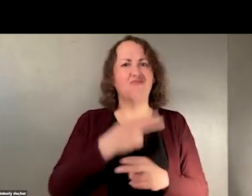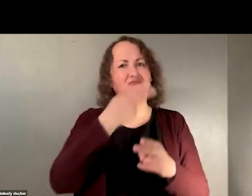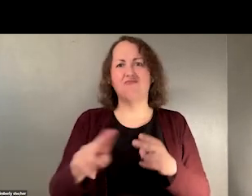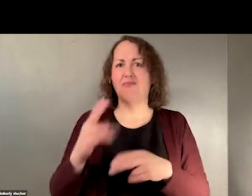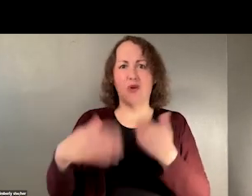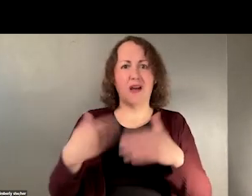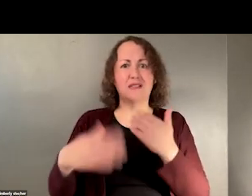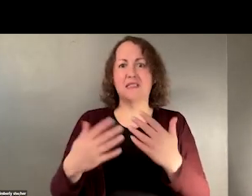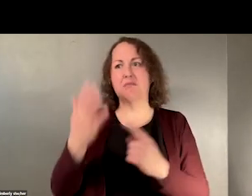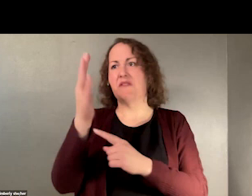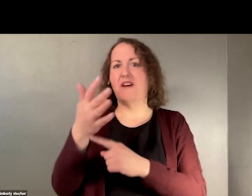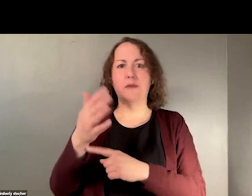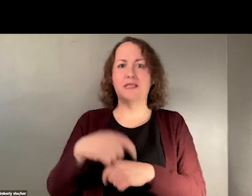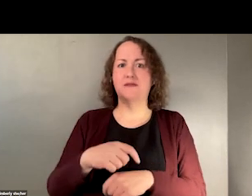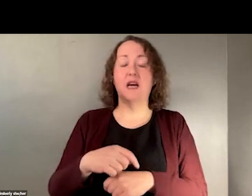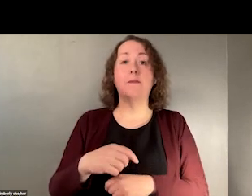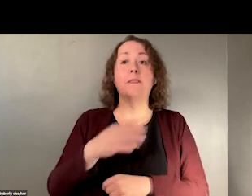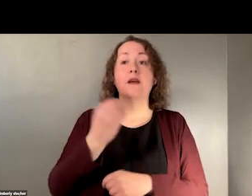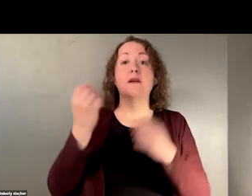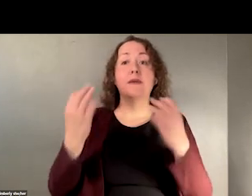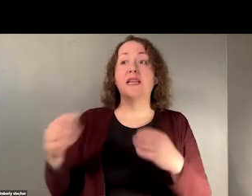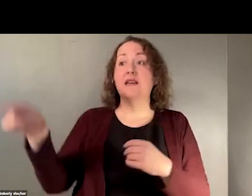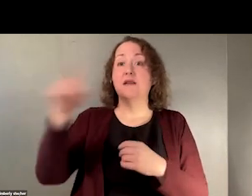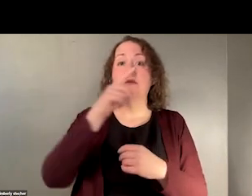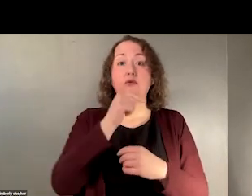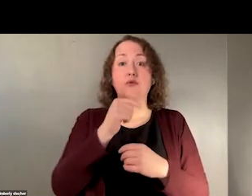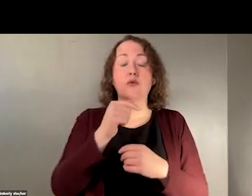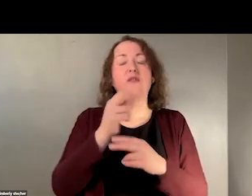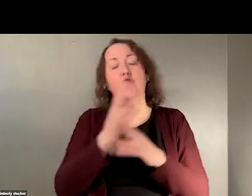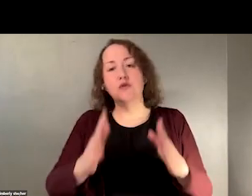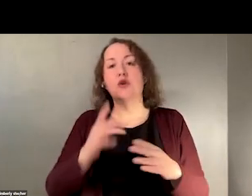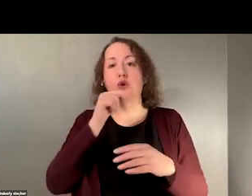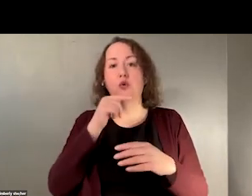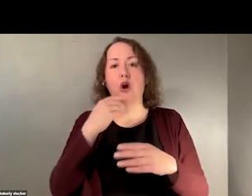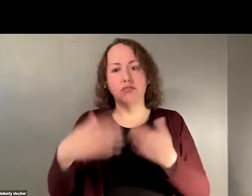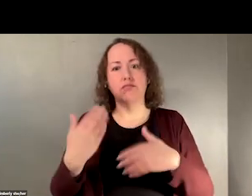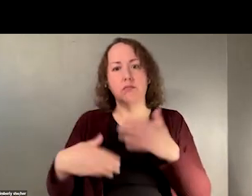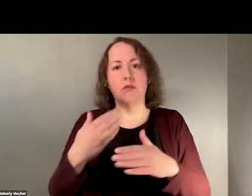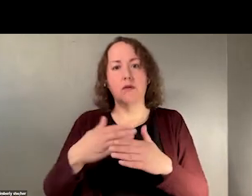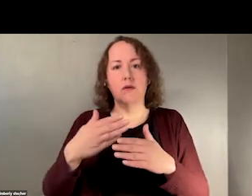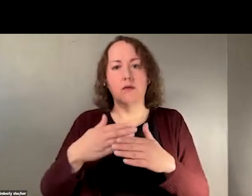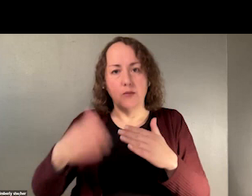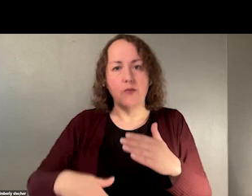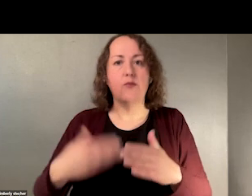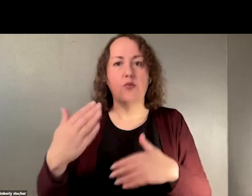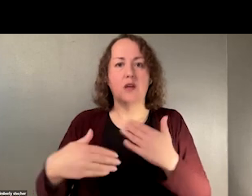and many of the users who are completing this process already had a Research.gov account as a principal investigator.